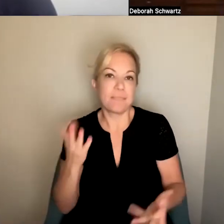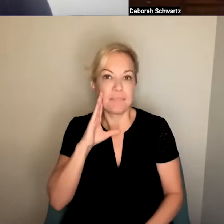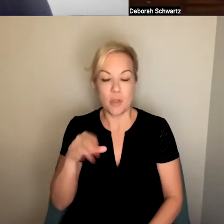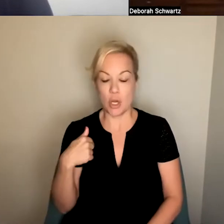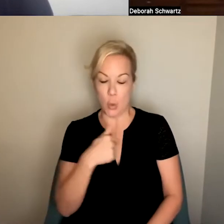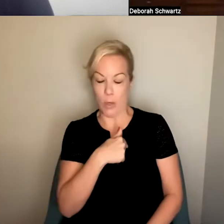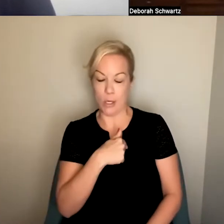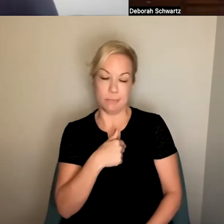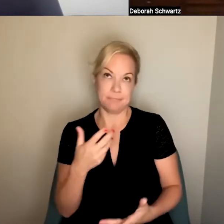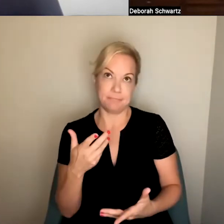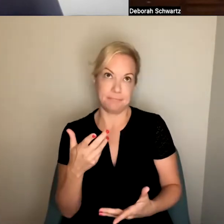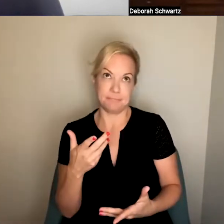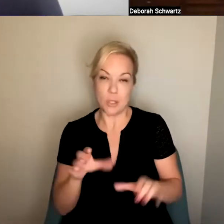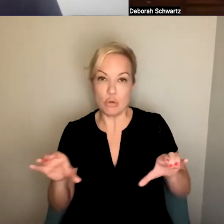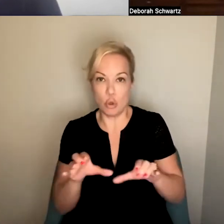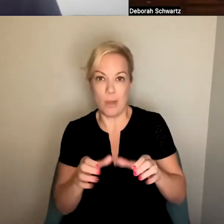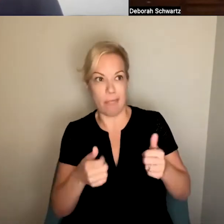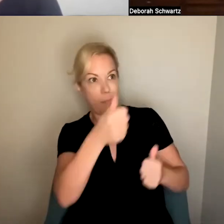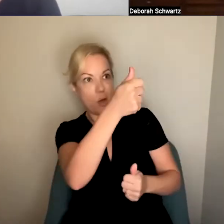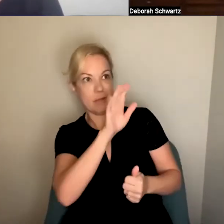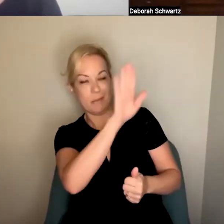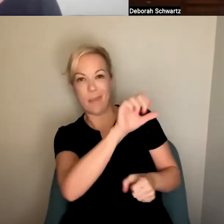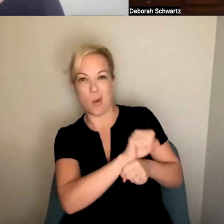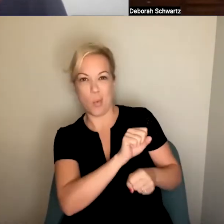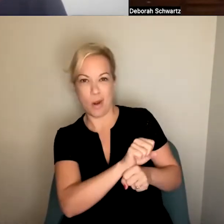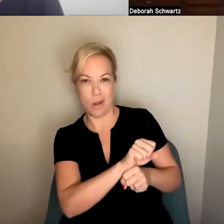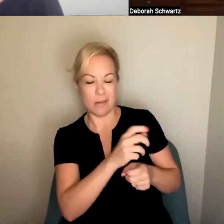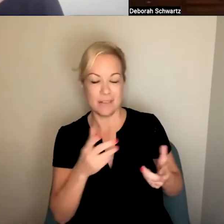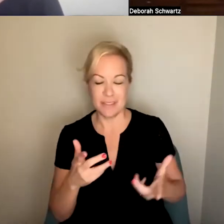And that, that's something that I really haven't seen in my experience of museum